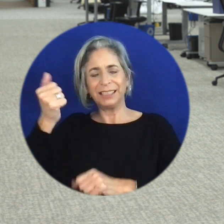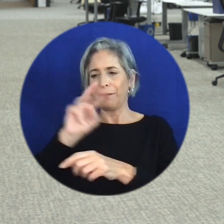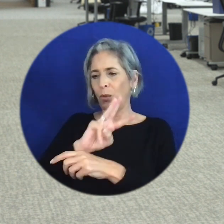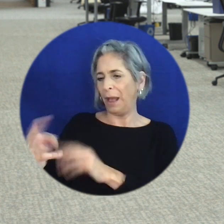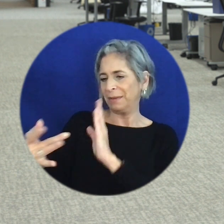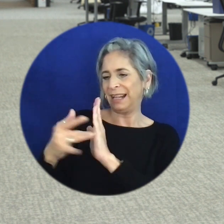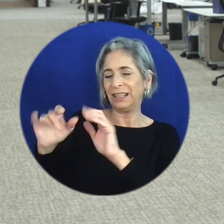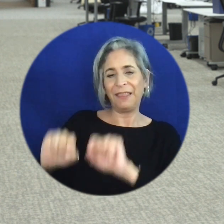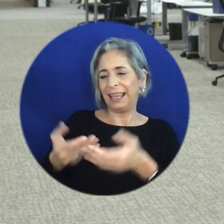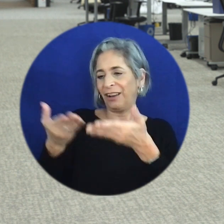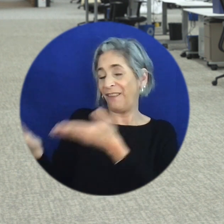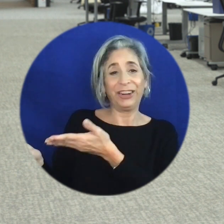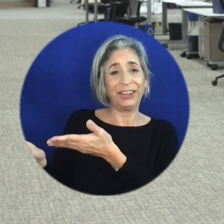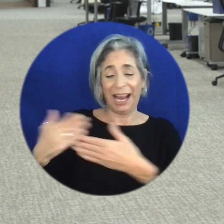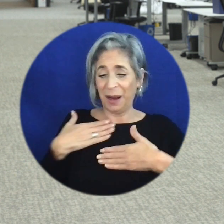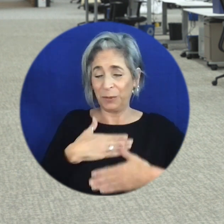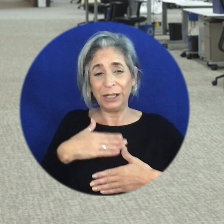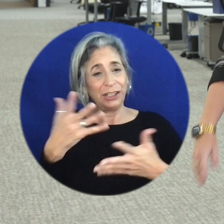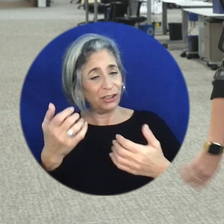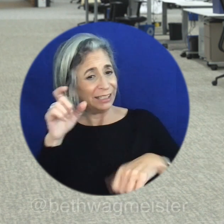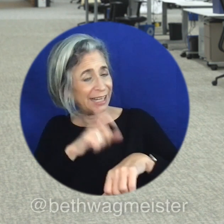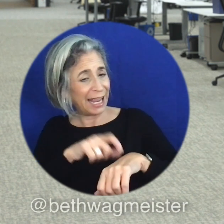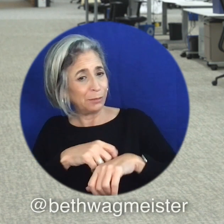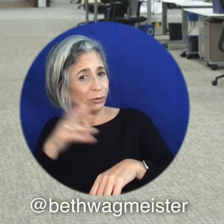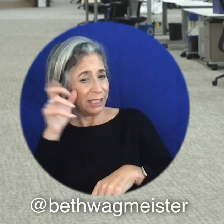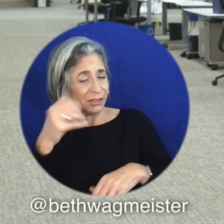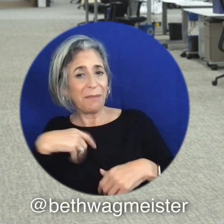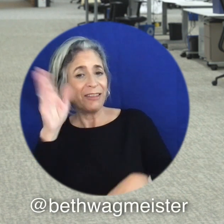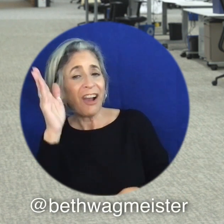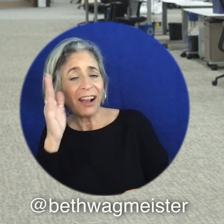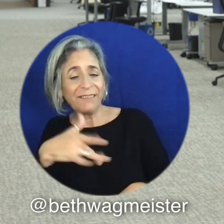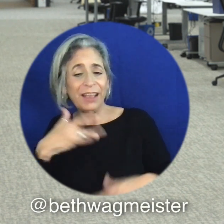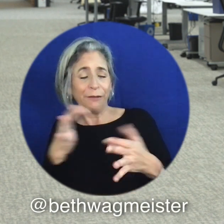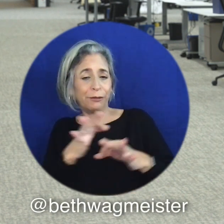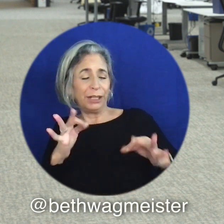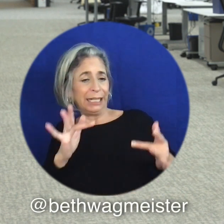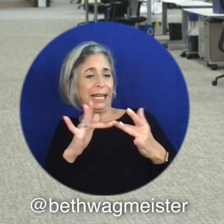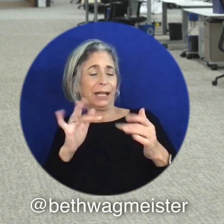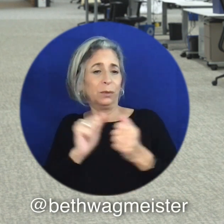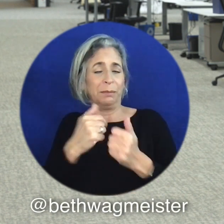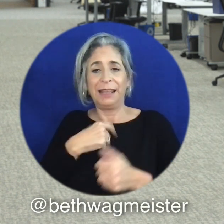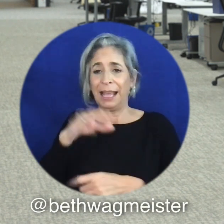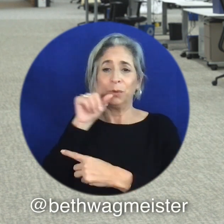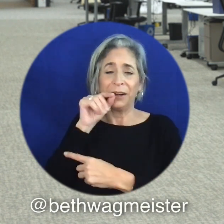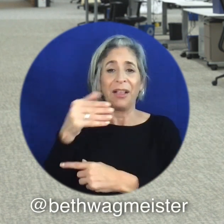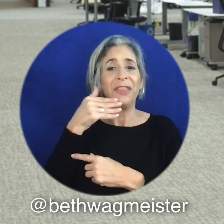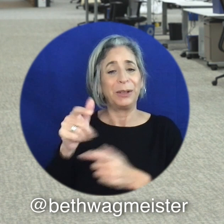with the best of what web technologies can offer. I appreciate you taking the time to listen to my talk. Feel free to connect with me on Twitter and let me know your thoughts.